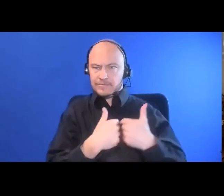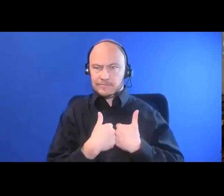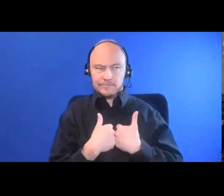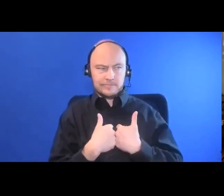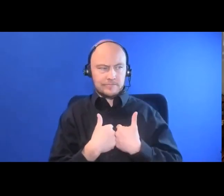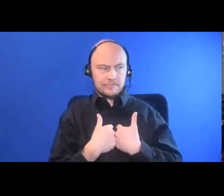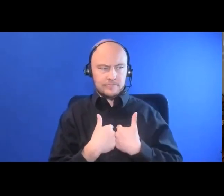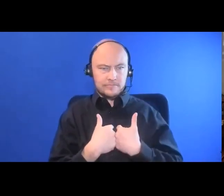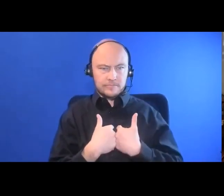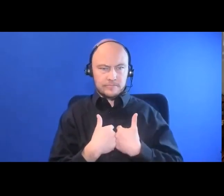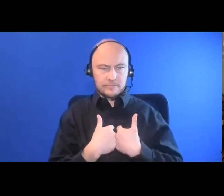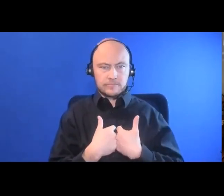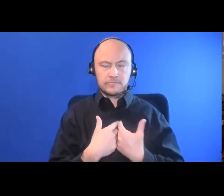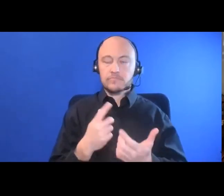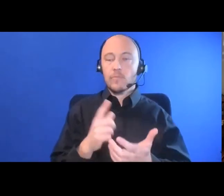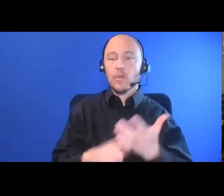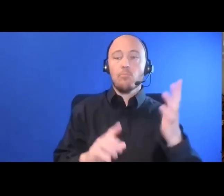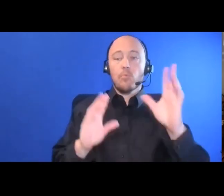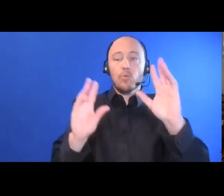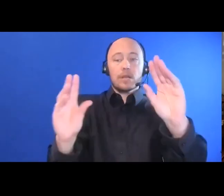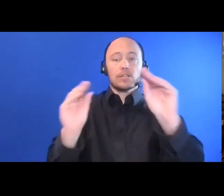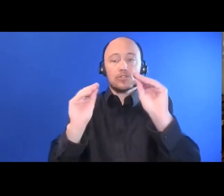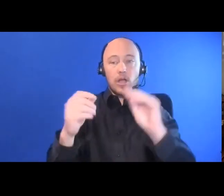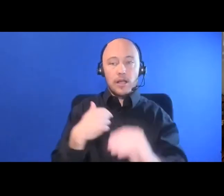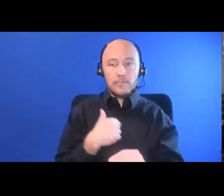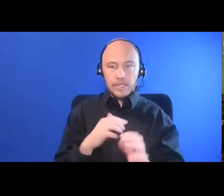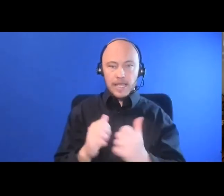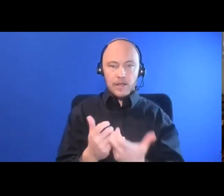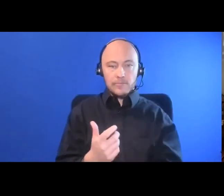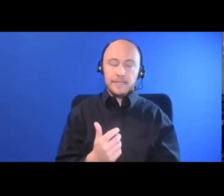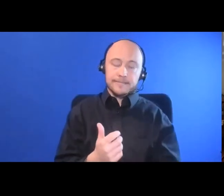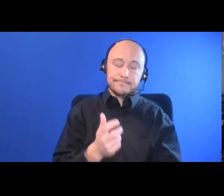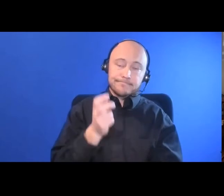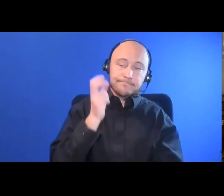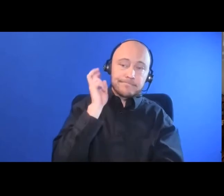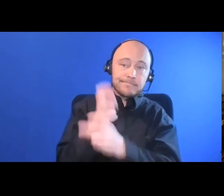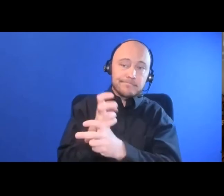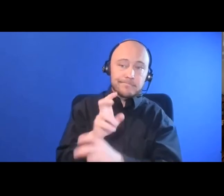What it taught me is how to toughen up and play the game,